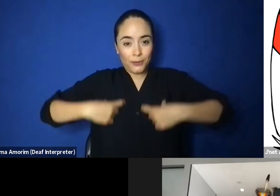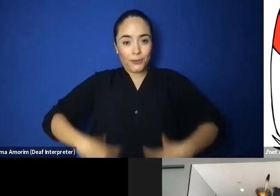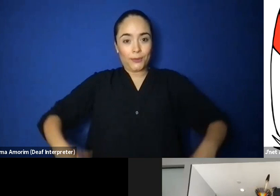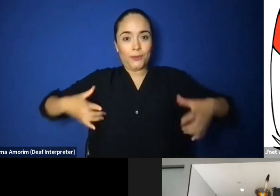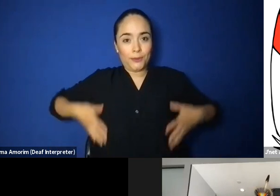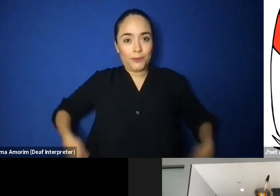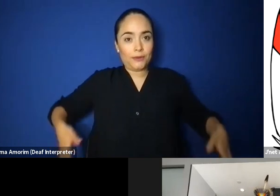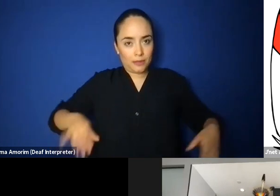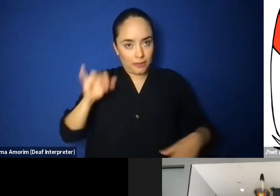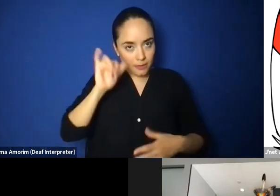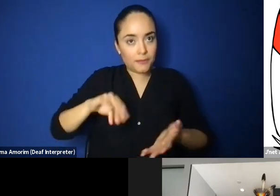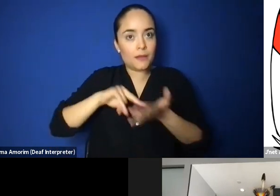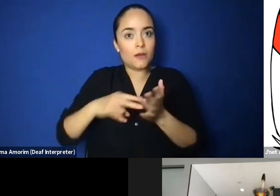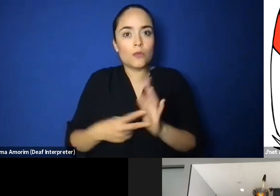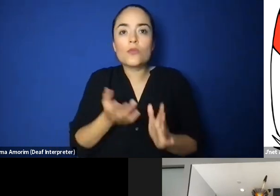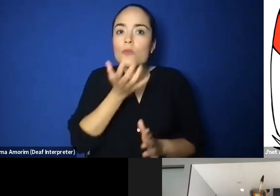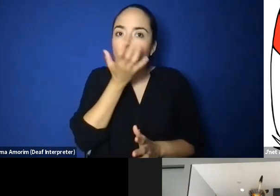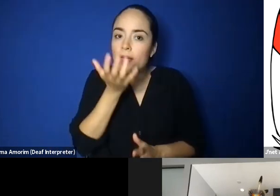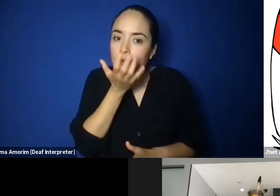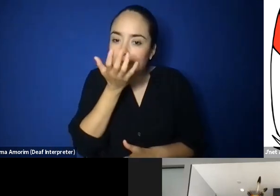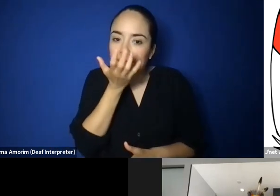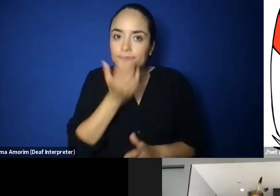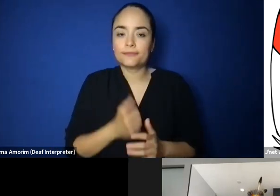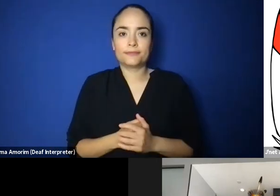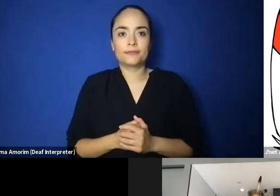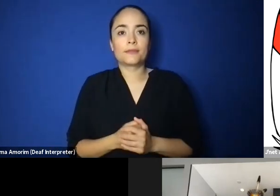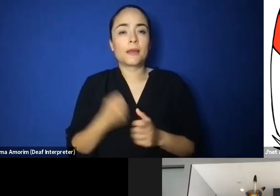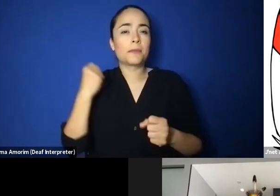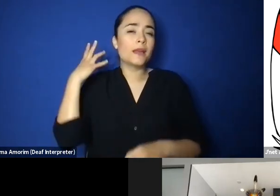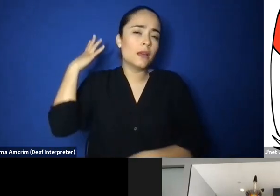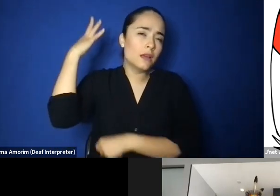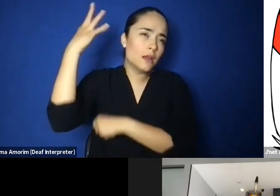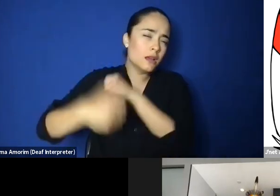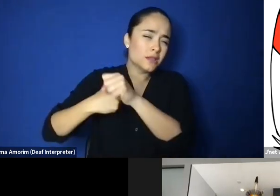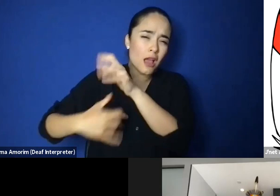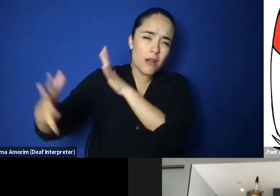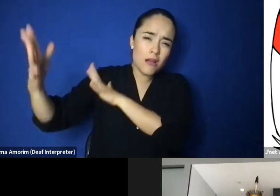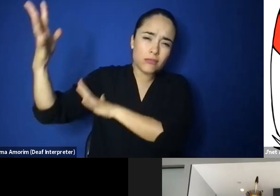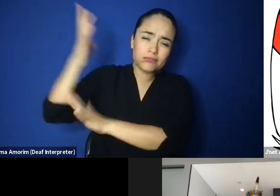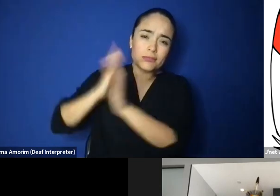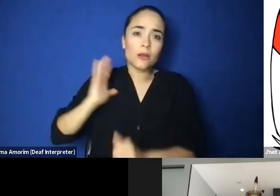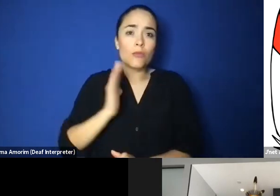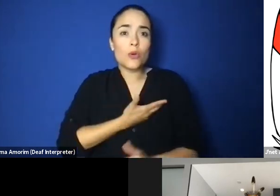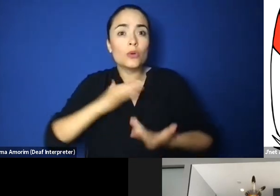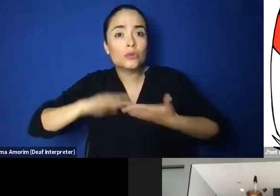So back in the day, when we would go and move our community, we'd set up, and it was sometimes